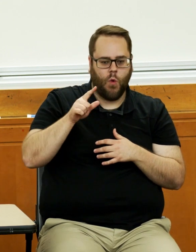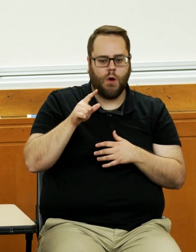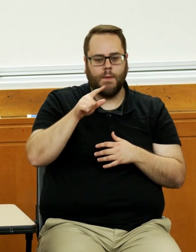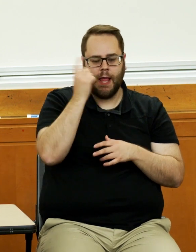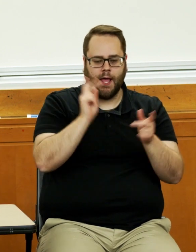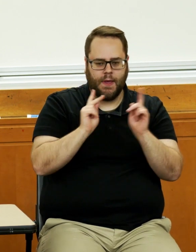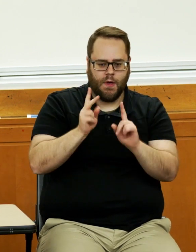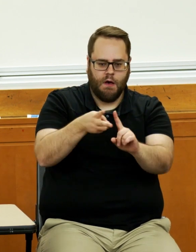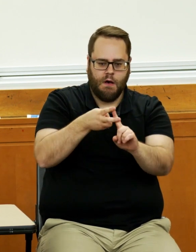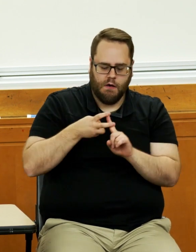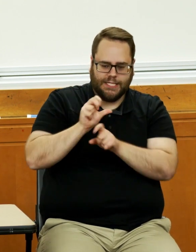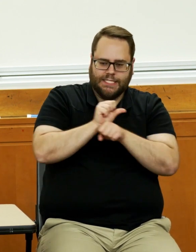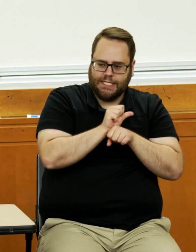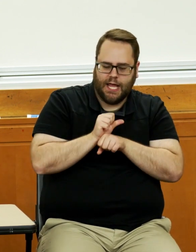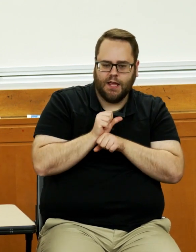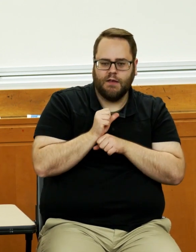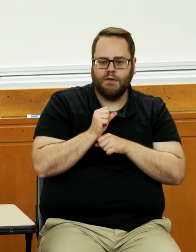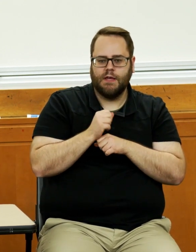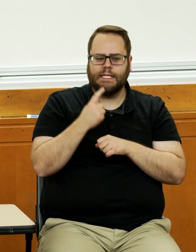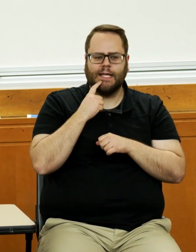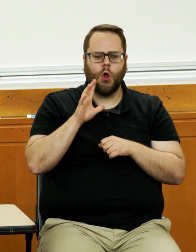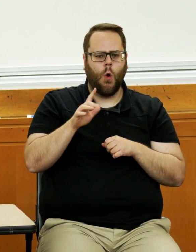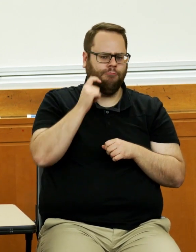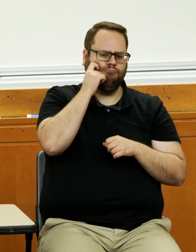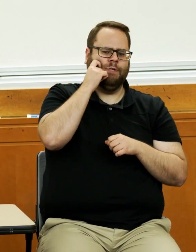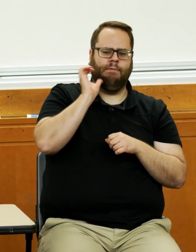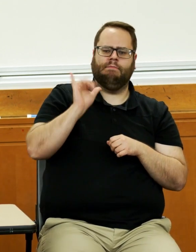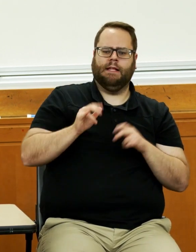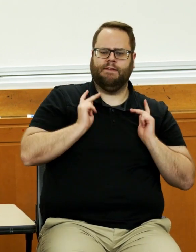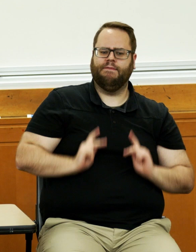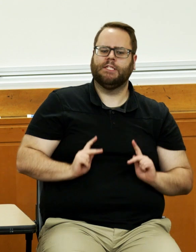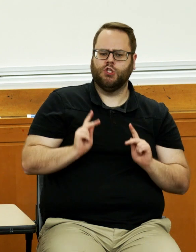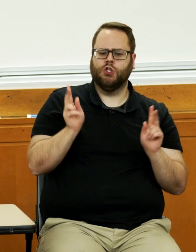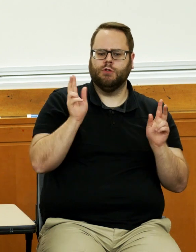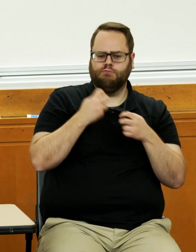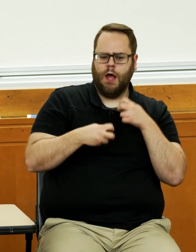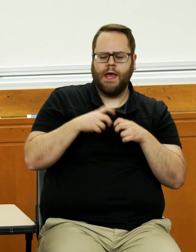because they said “Oh, literally, their melanin is a physical condition. They can't perform the same